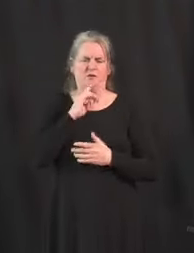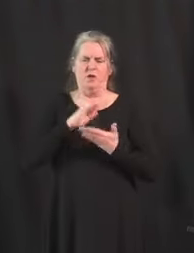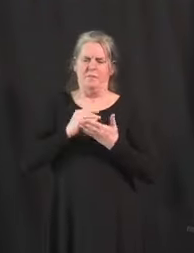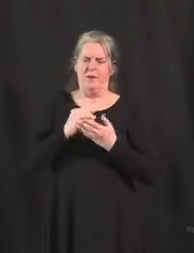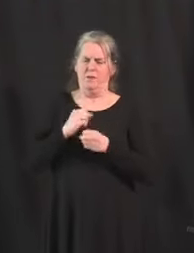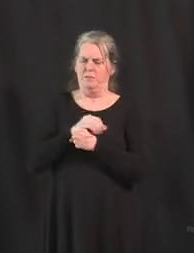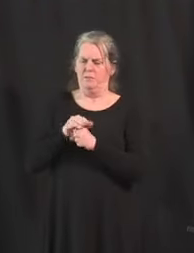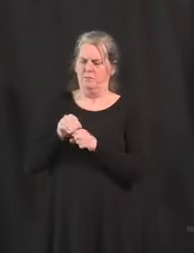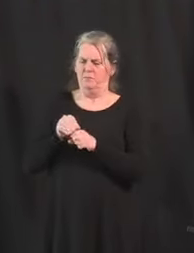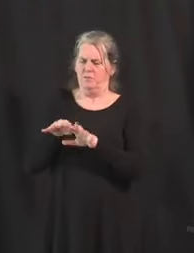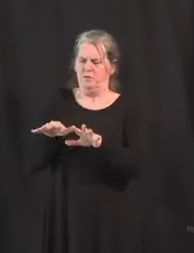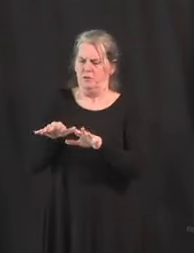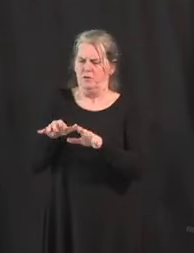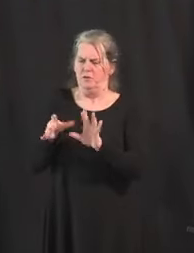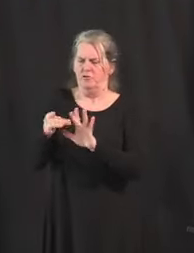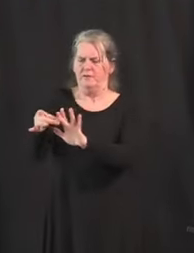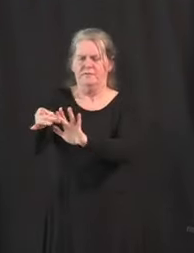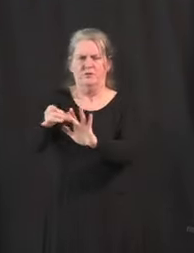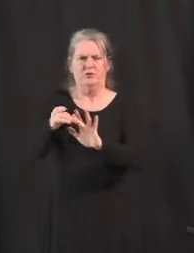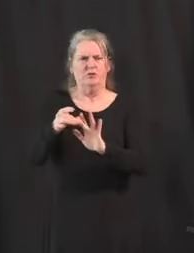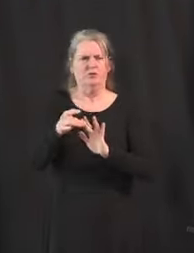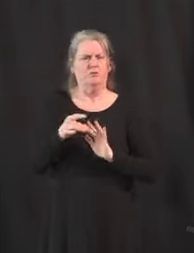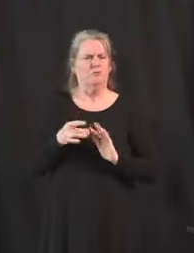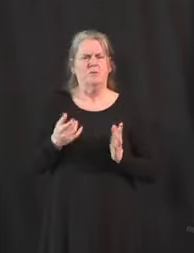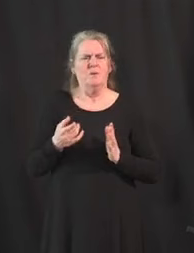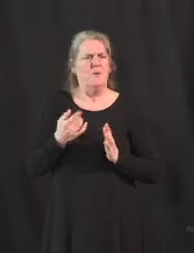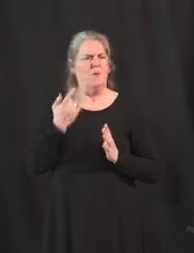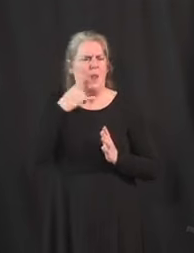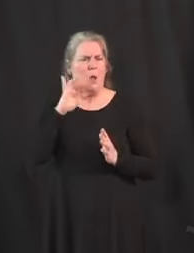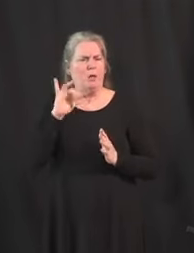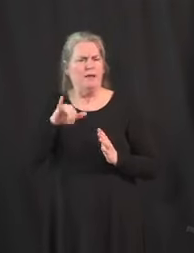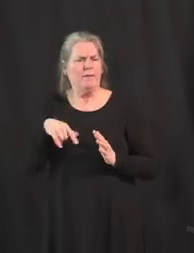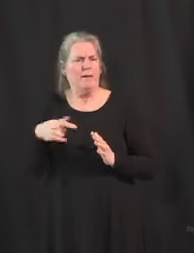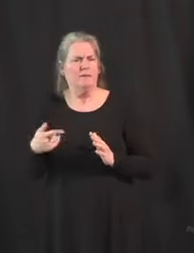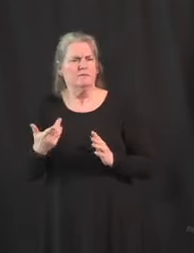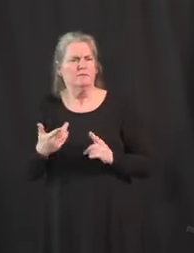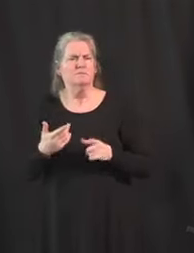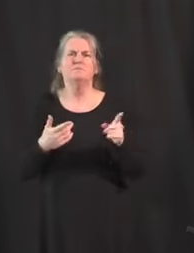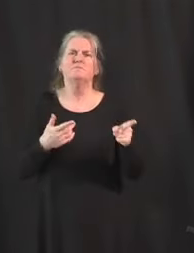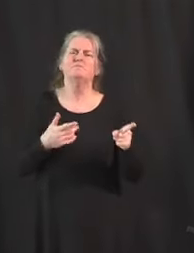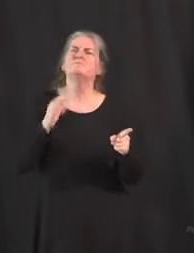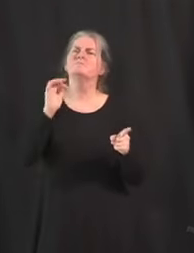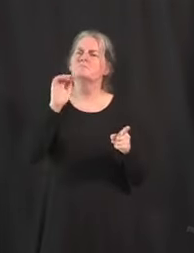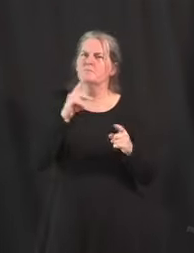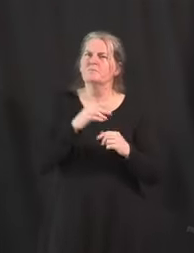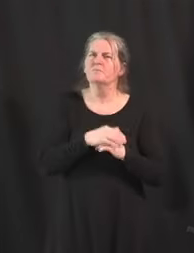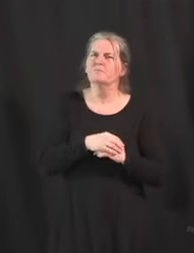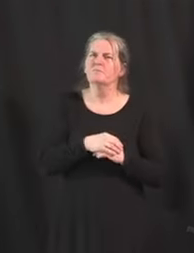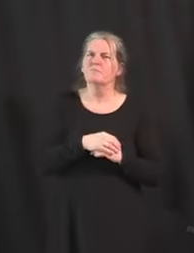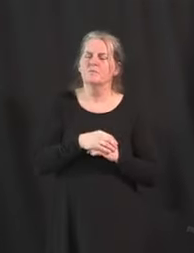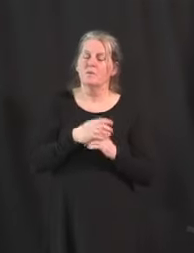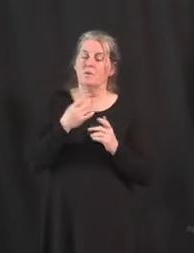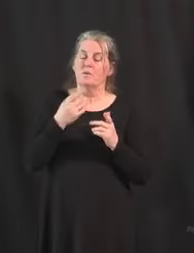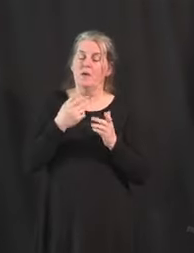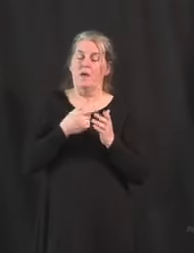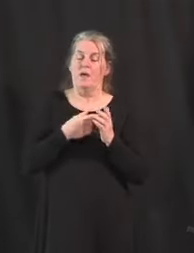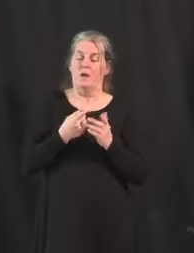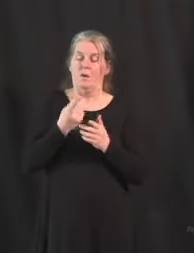WAS ANY COMMUNITY SPREAD? SURE. IT'S WHEN DO WE KNOW THAT COMMUNITY SPREAD OR WHEN DO WE